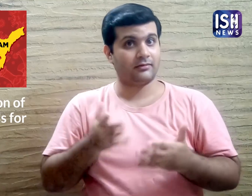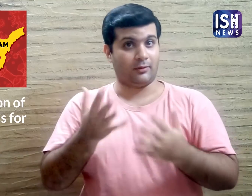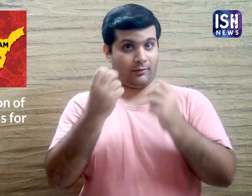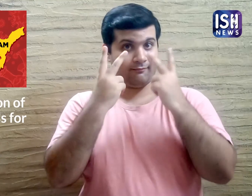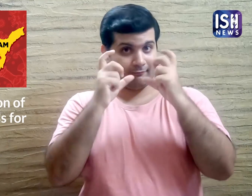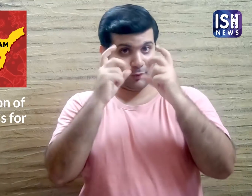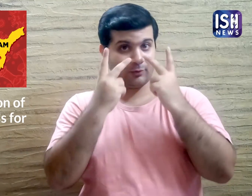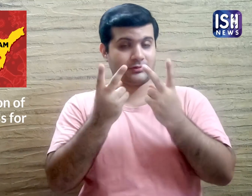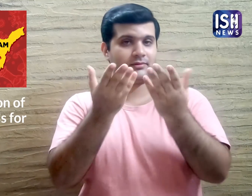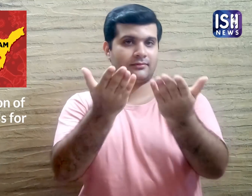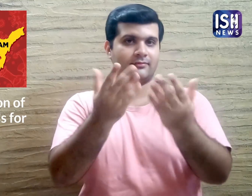Have a look at the images.